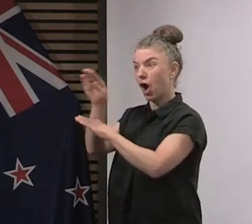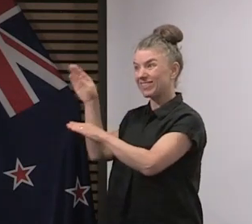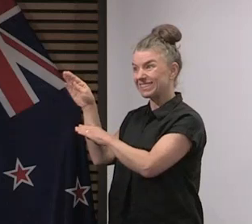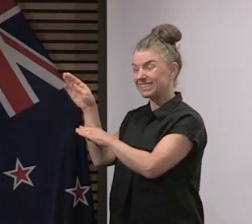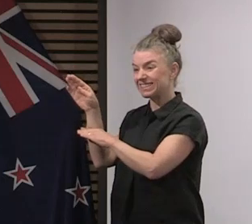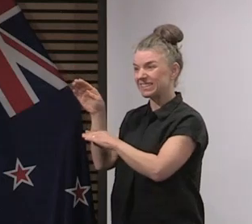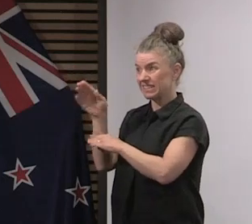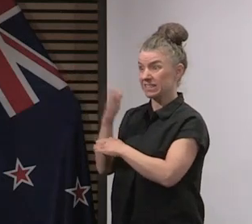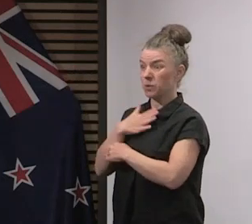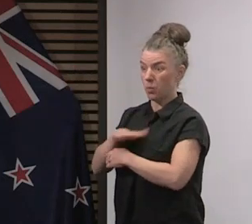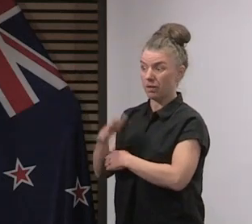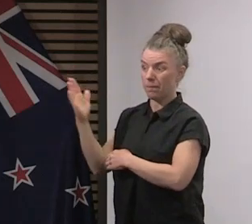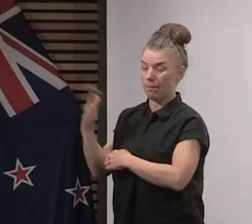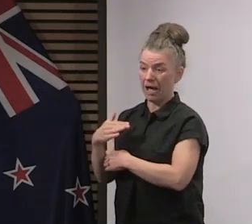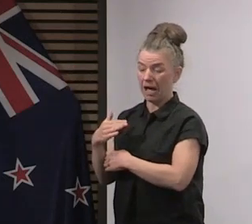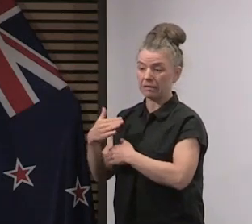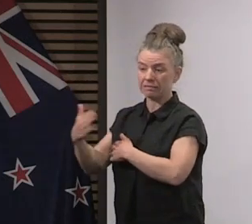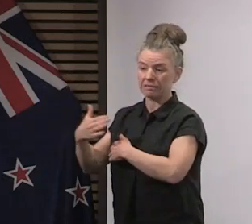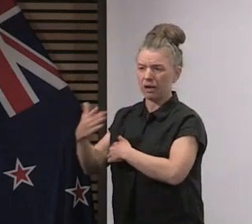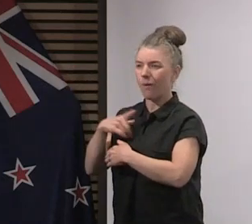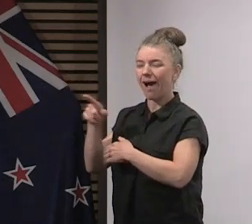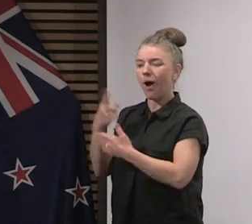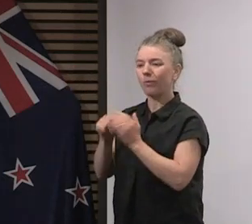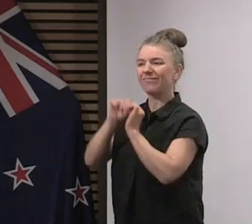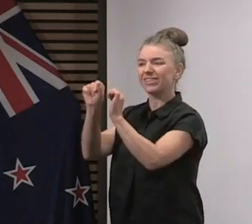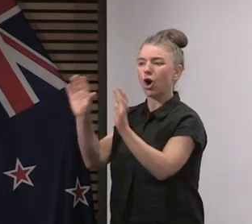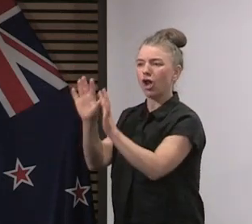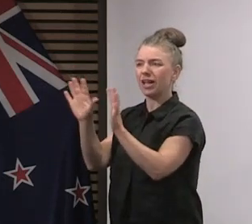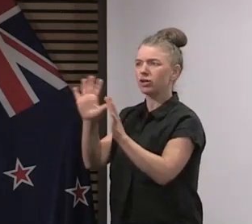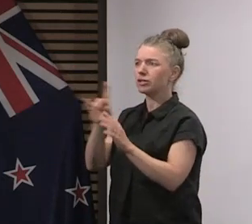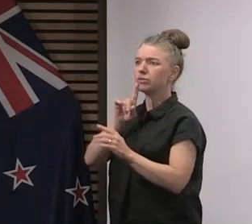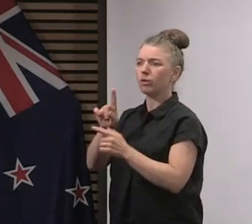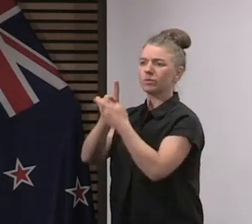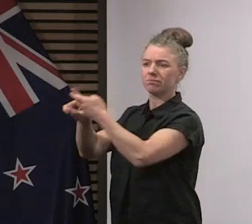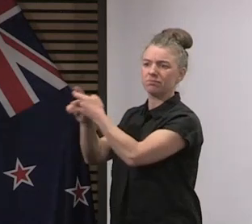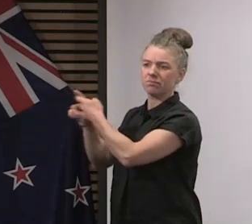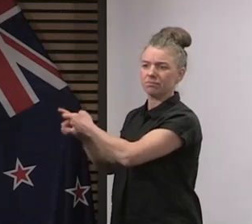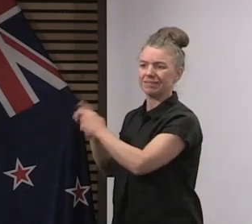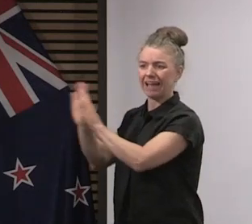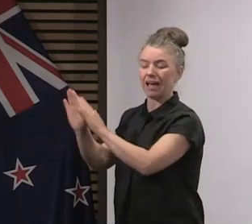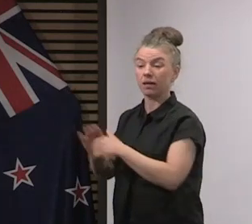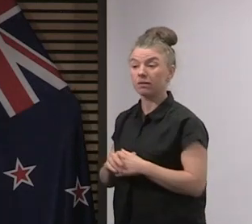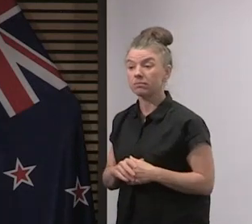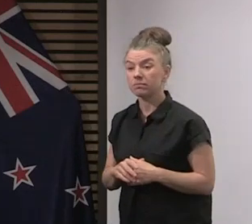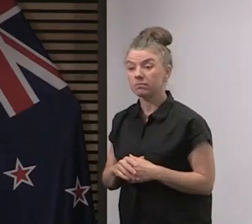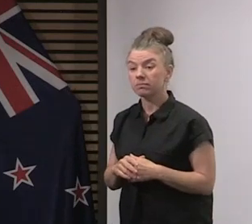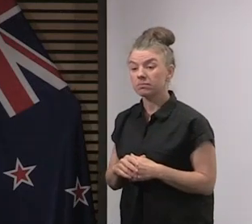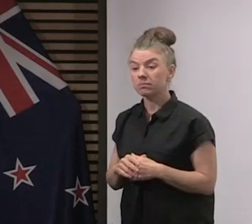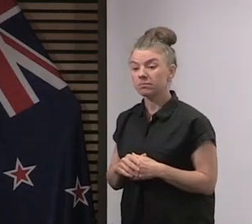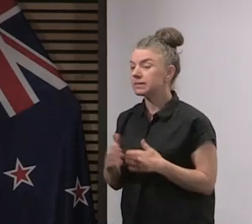about 22,000 New Zealanders registered on safe Travel so we are assuming those are people who are overseas and may at some point wish to come